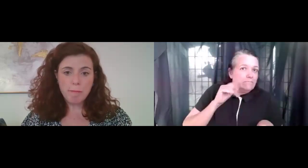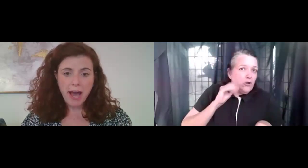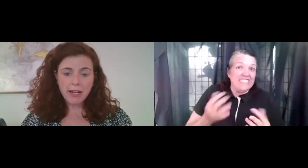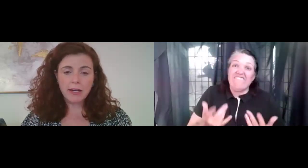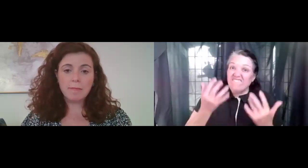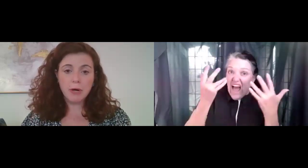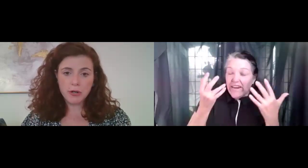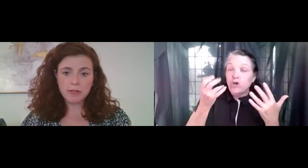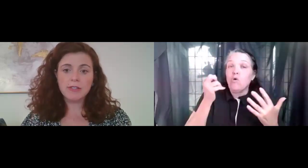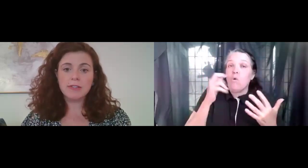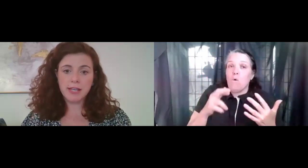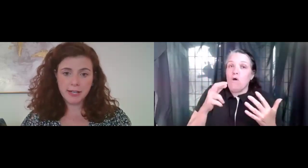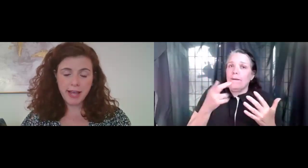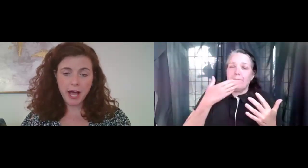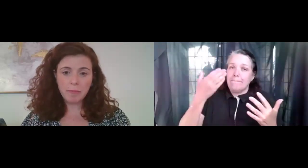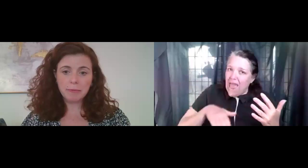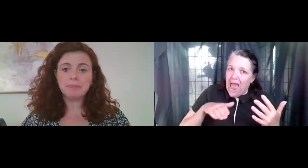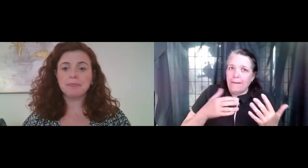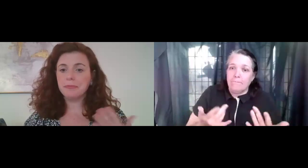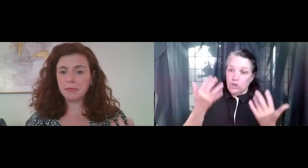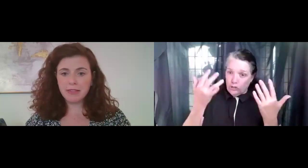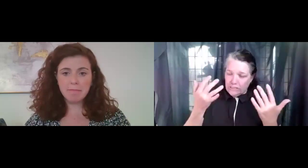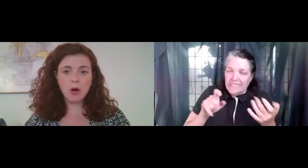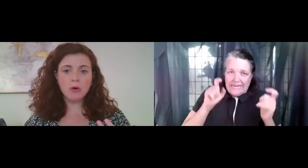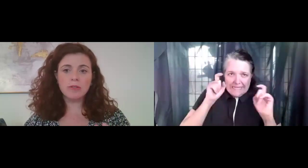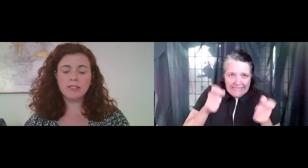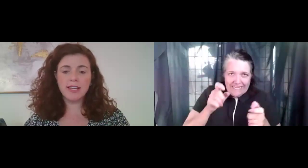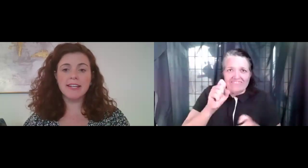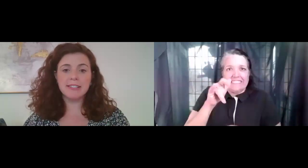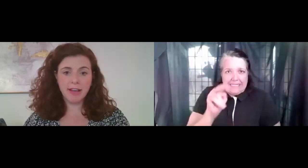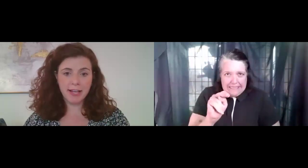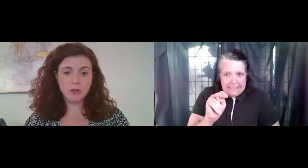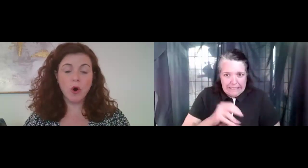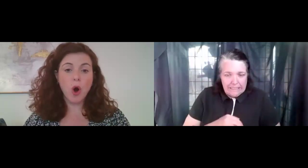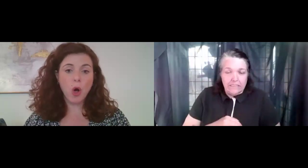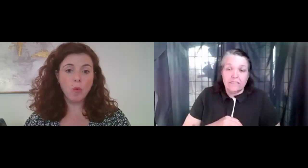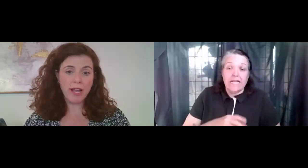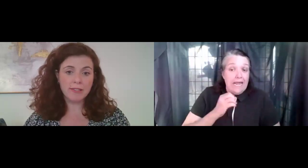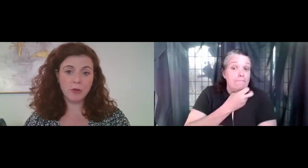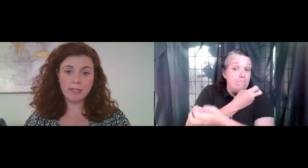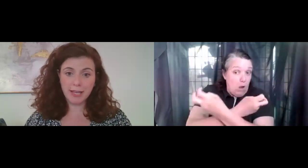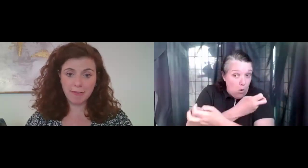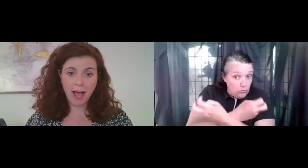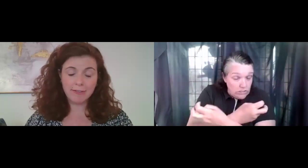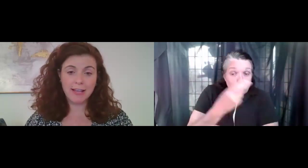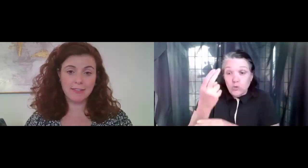traumatic burns, skin can help. And then bones, tendons, veins, are all ways that you can save lives as